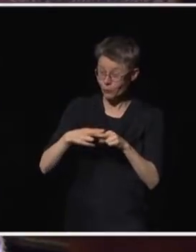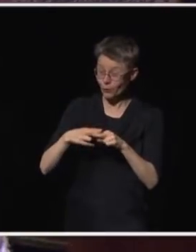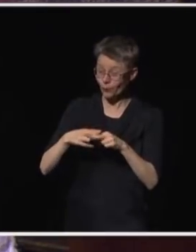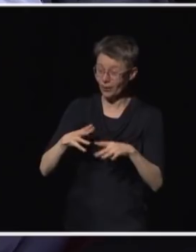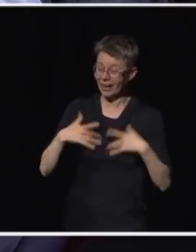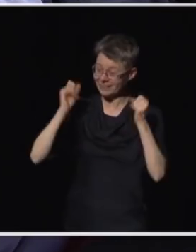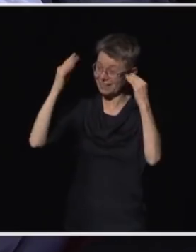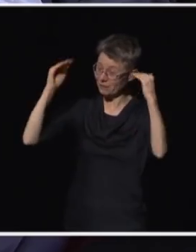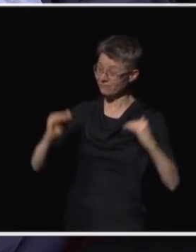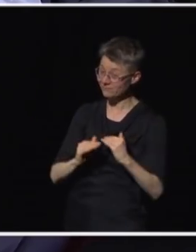No.